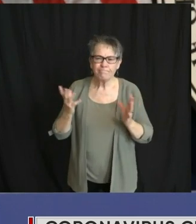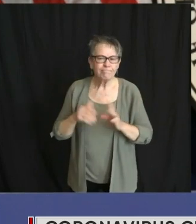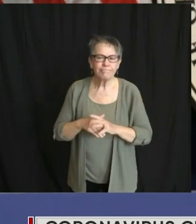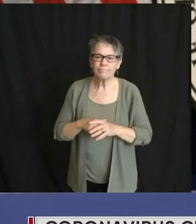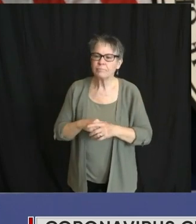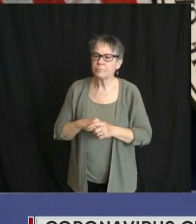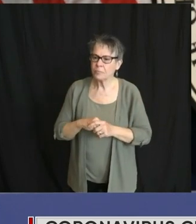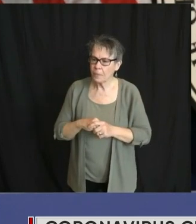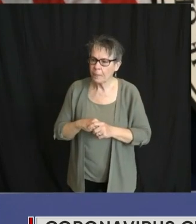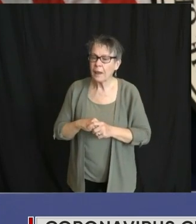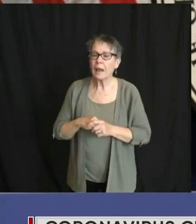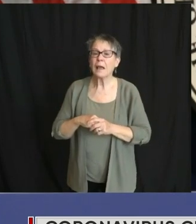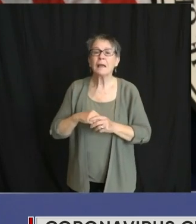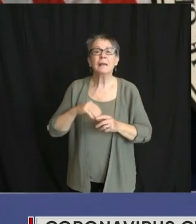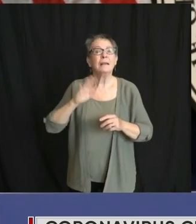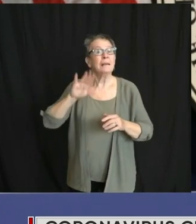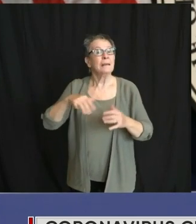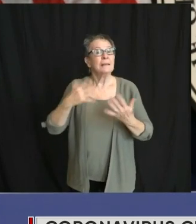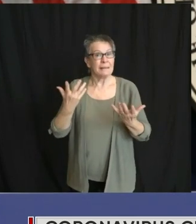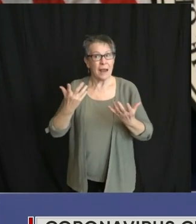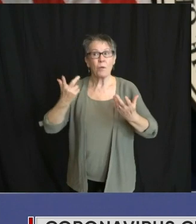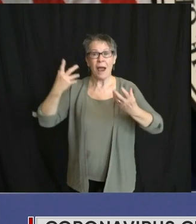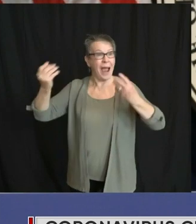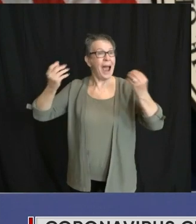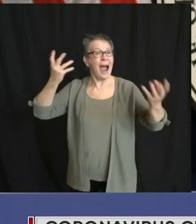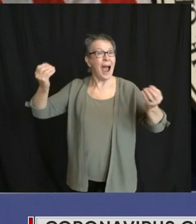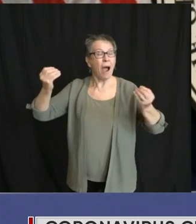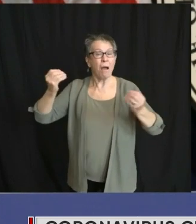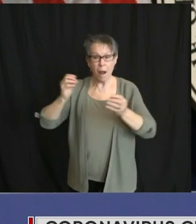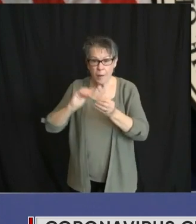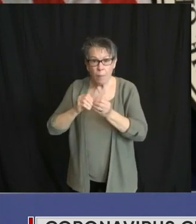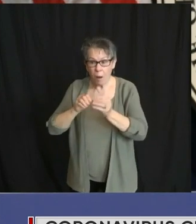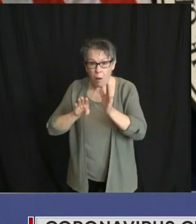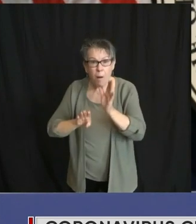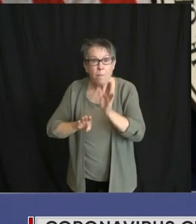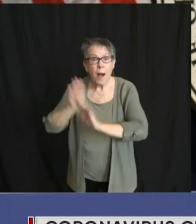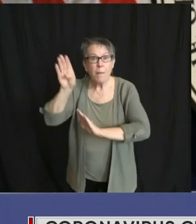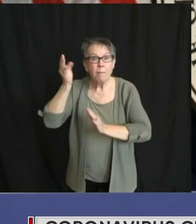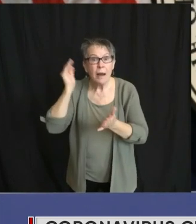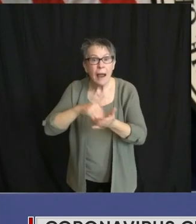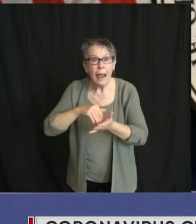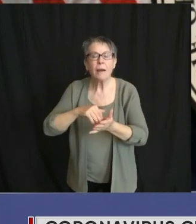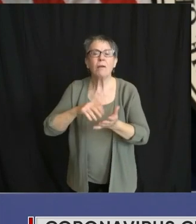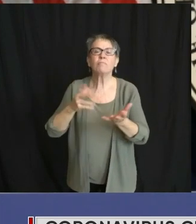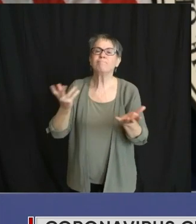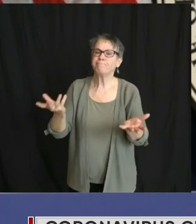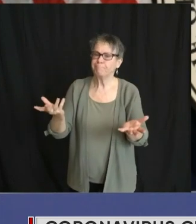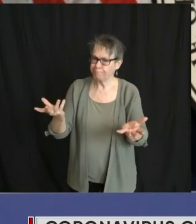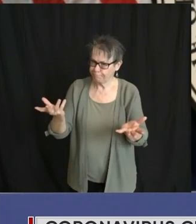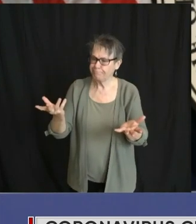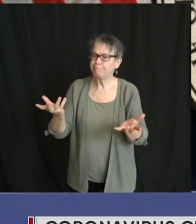THAT MENTAL HEALTH ARGUMENT. THERE IS SOME AMOUNT OF REDUCTION IN SOME OF THE MOST